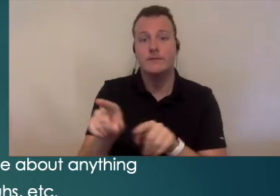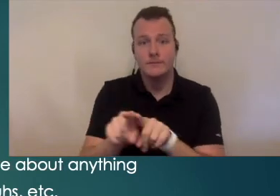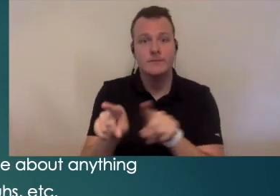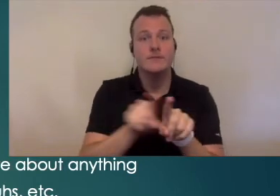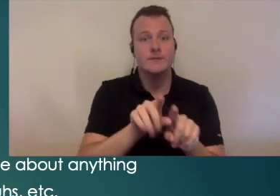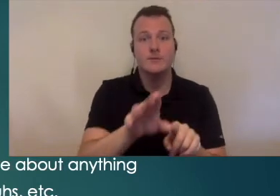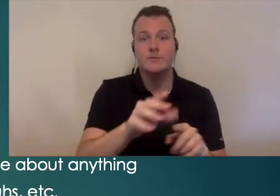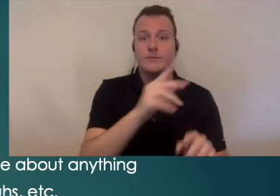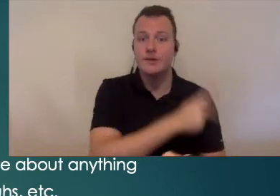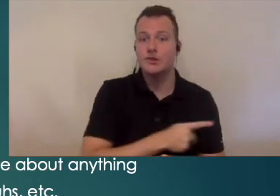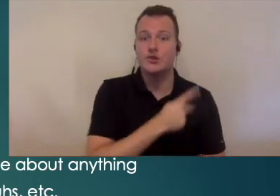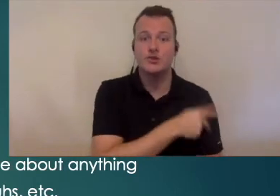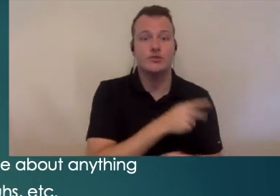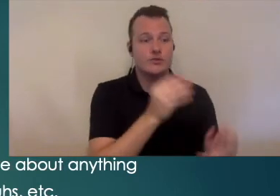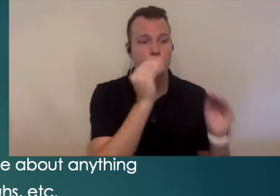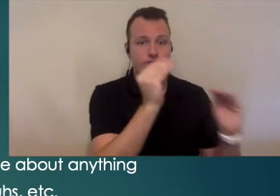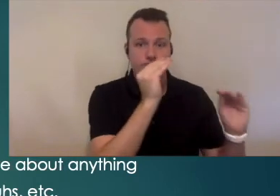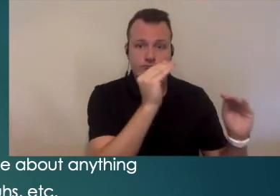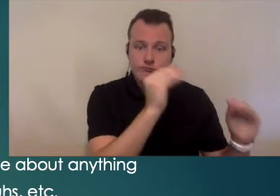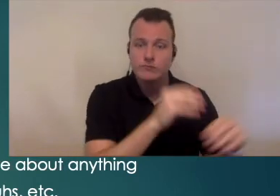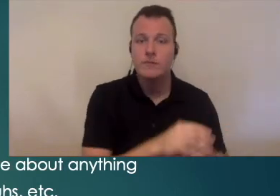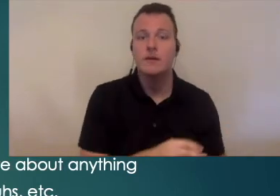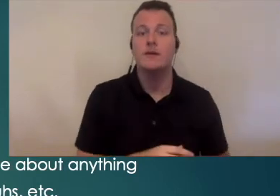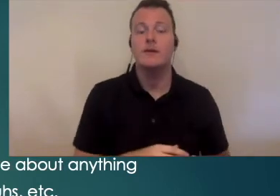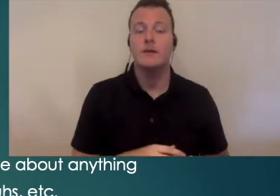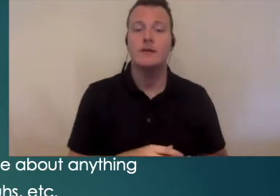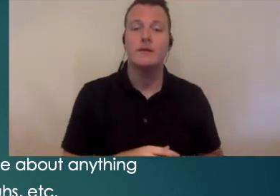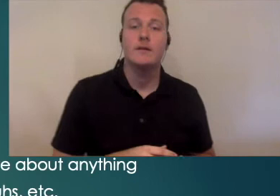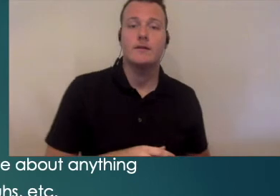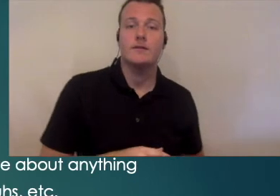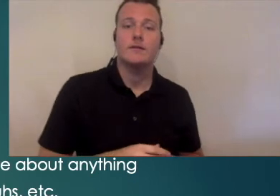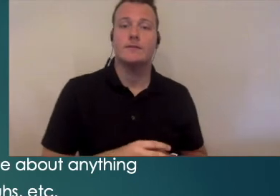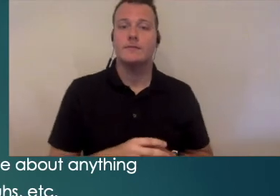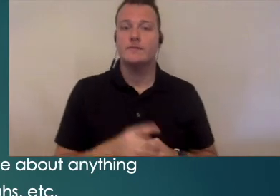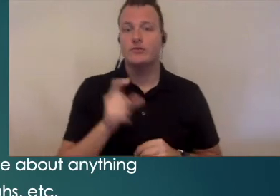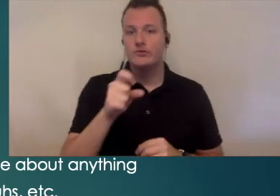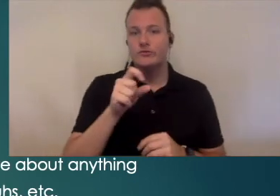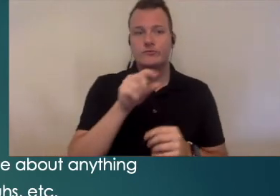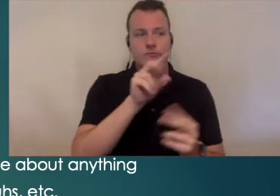patients to do. Give the interviewer your undivided attention, look them in the eye,